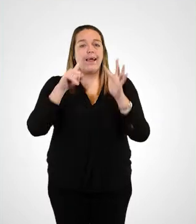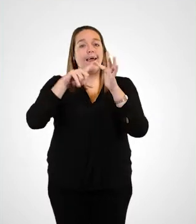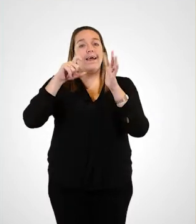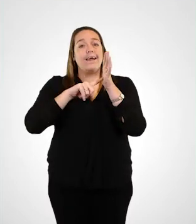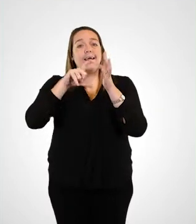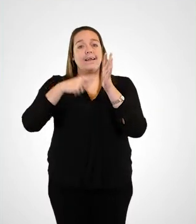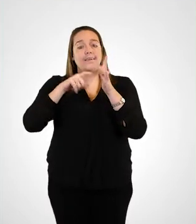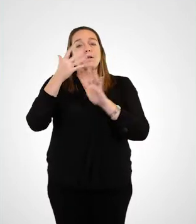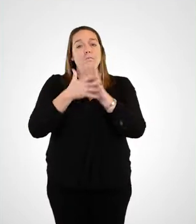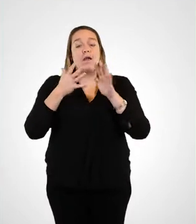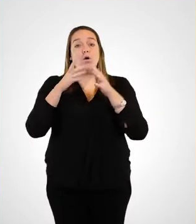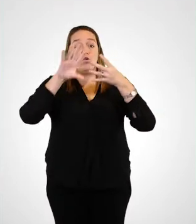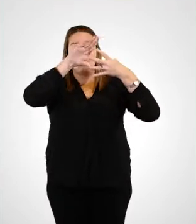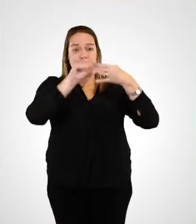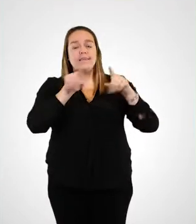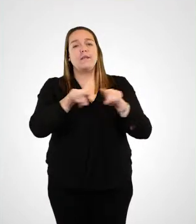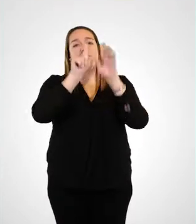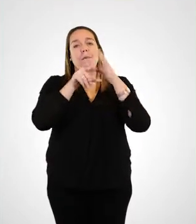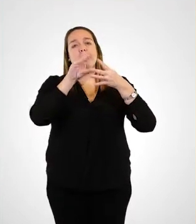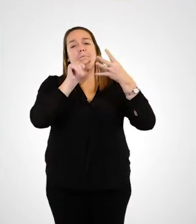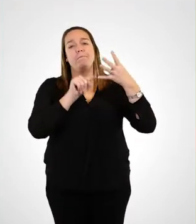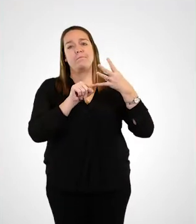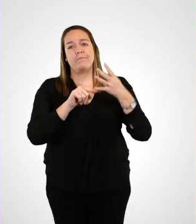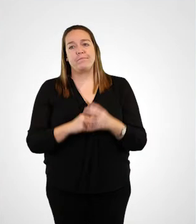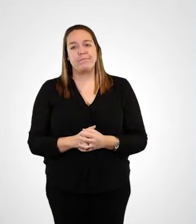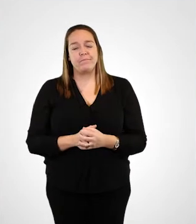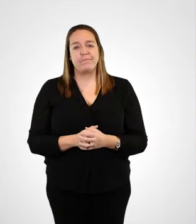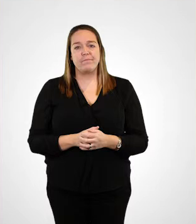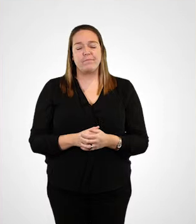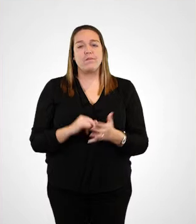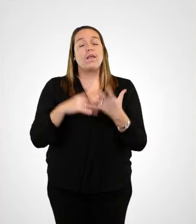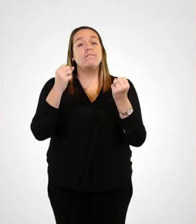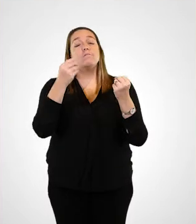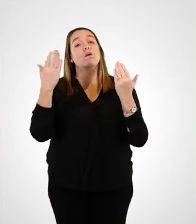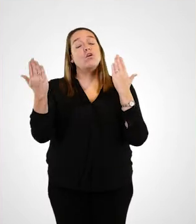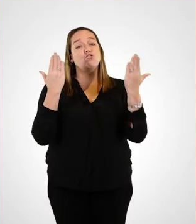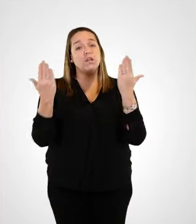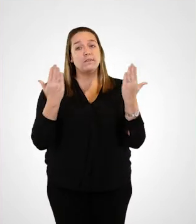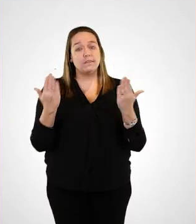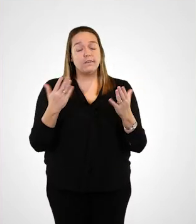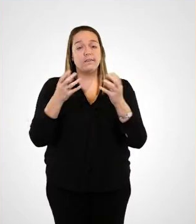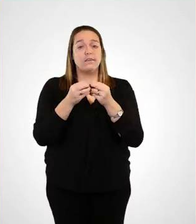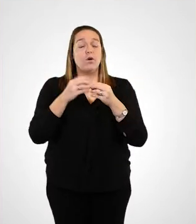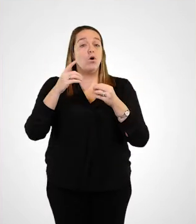So eclectic means using all three. Let me give you an idea of some of the contrasts that can be used